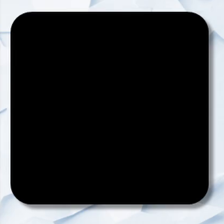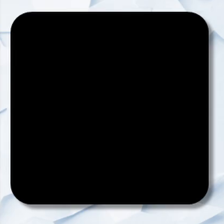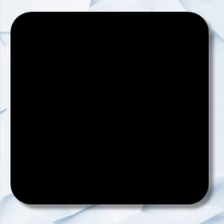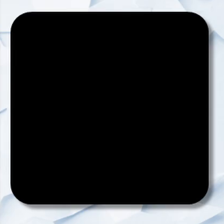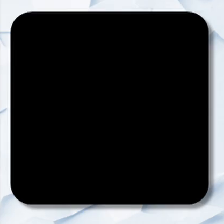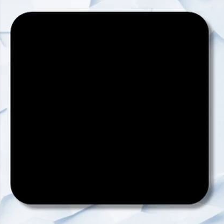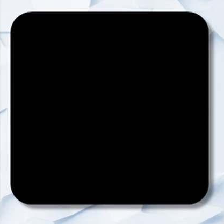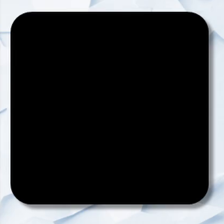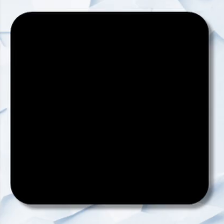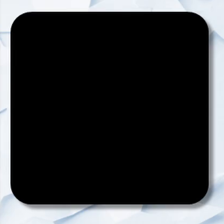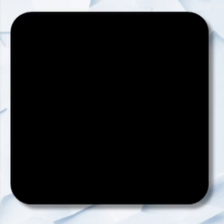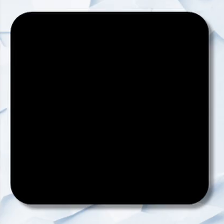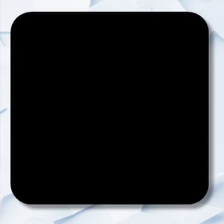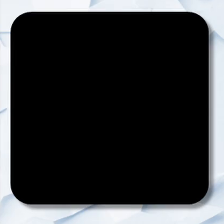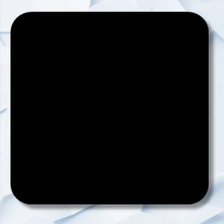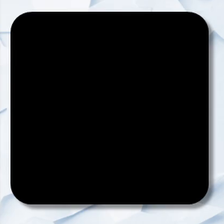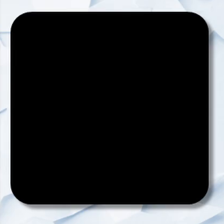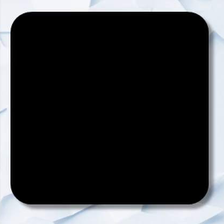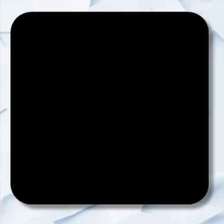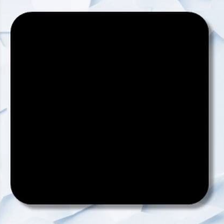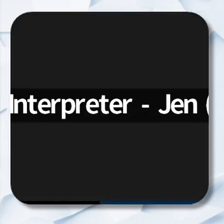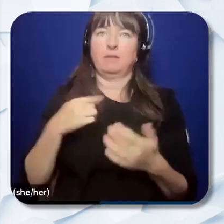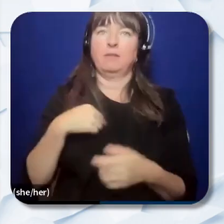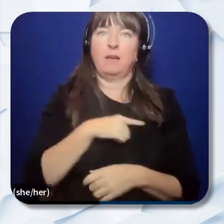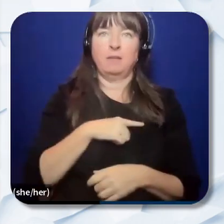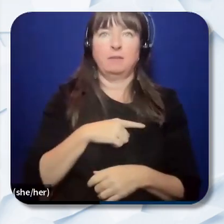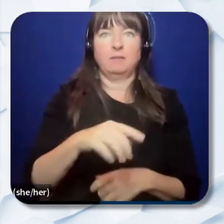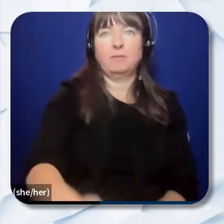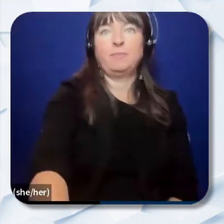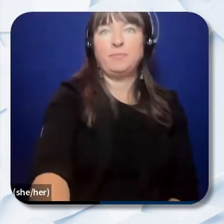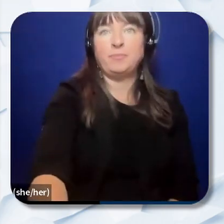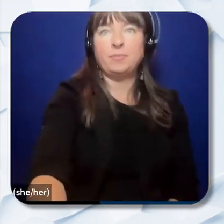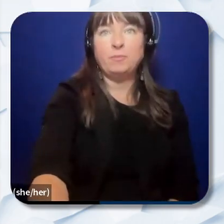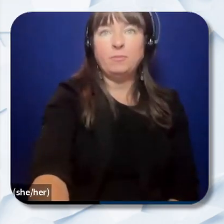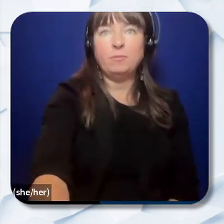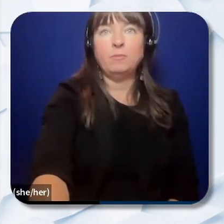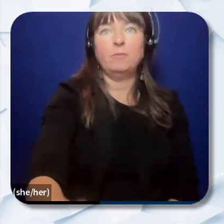it by December 3rd please contact us via the UPK mailbox that was shared at the start of the